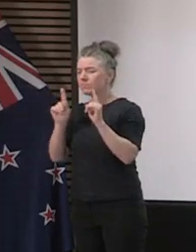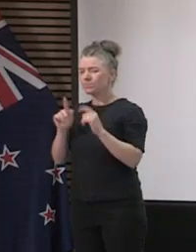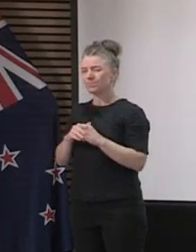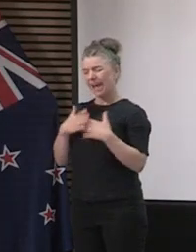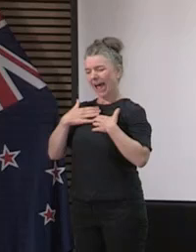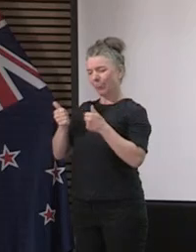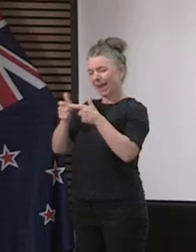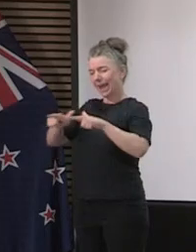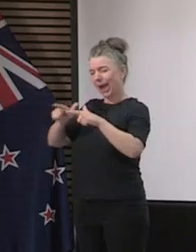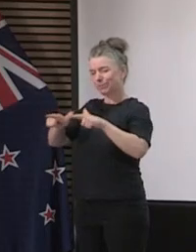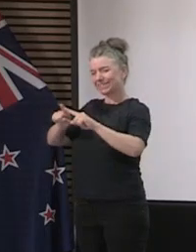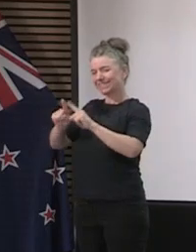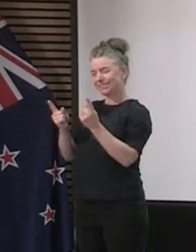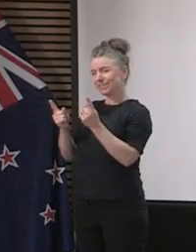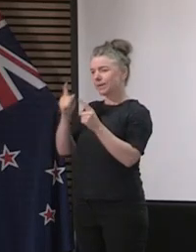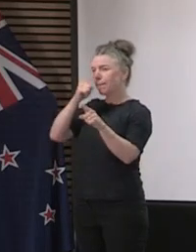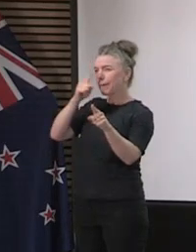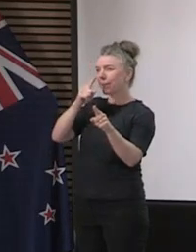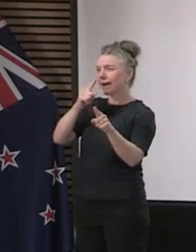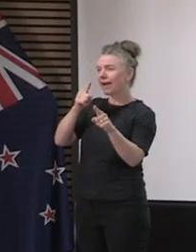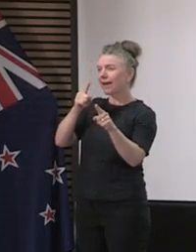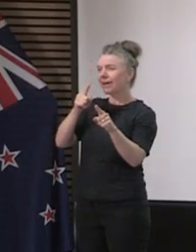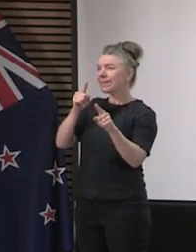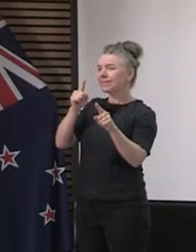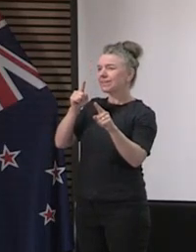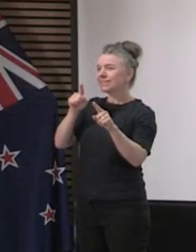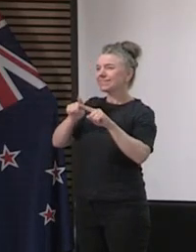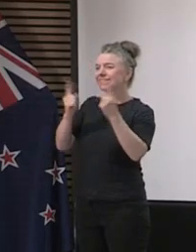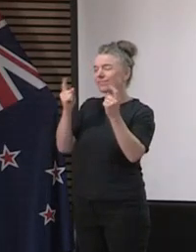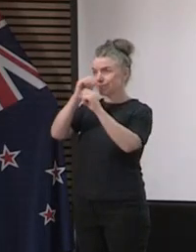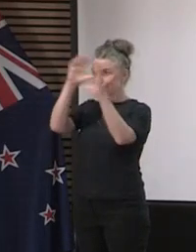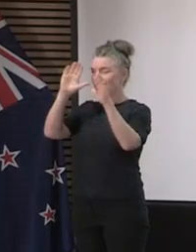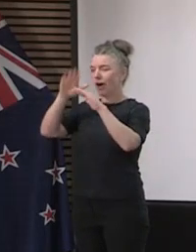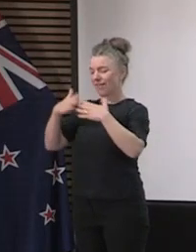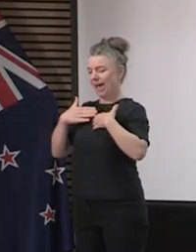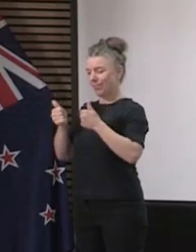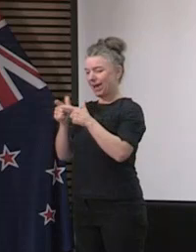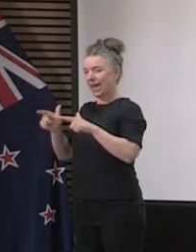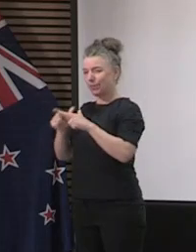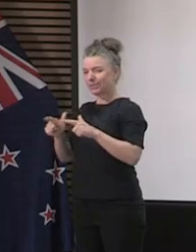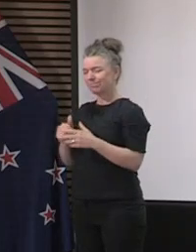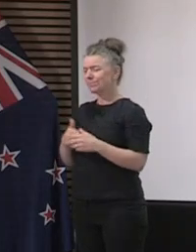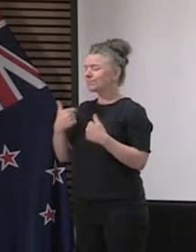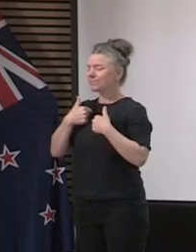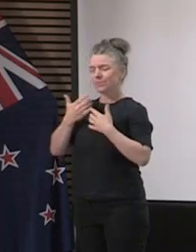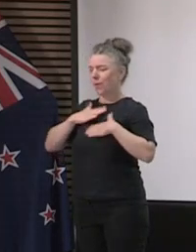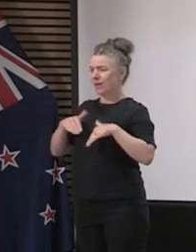their status within ICU. Because in this case, perhaps the health terminology will mean different things to